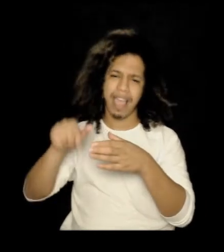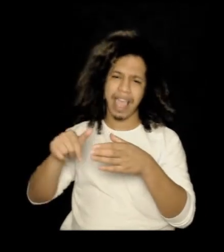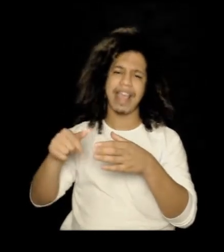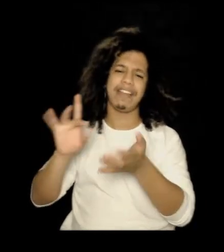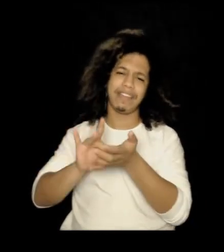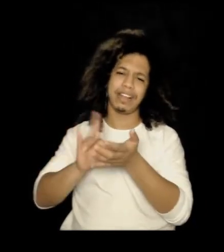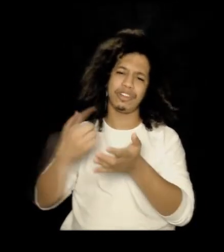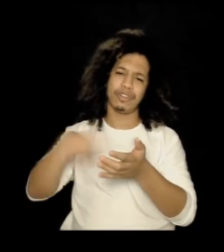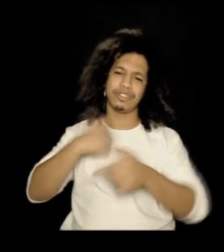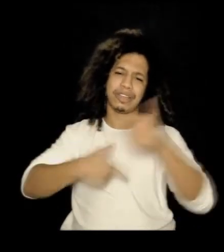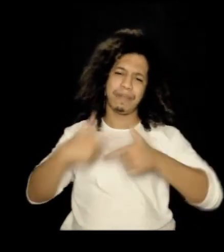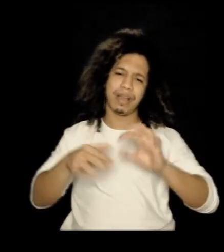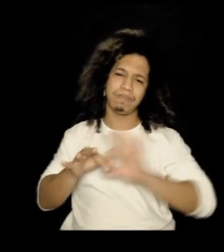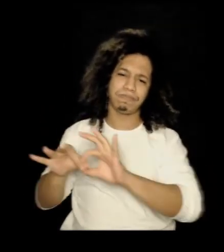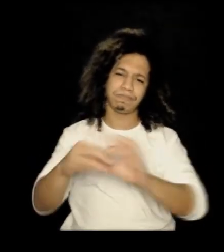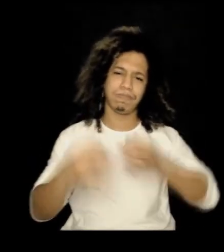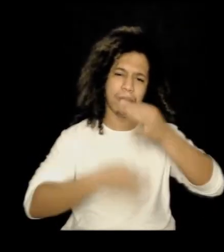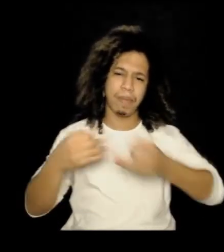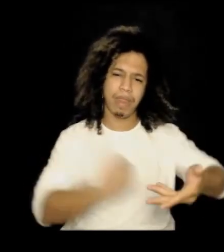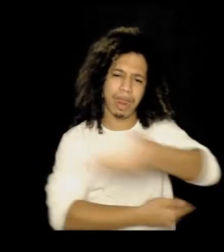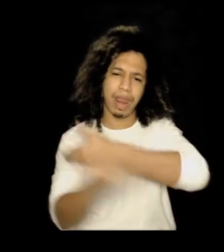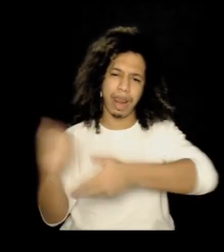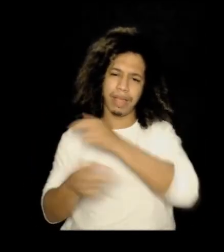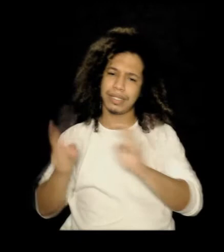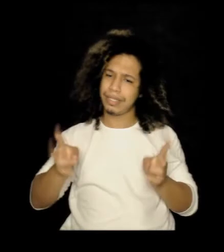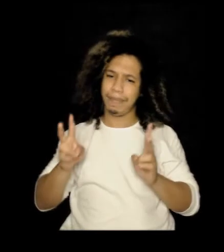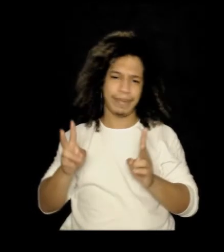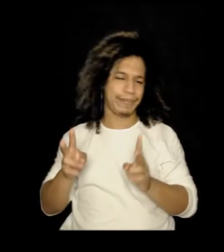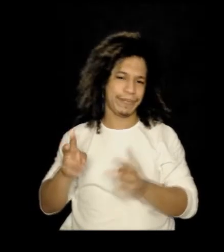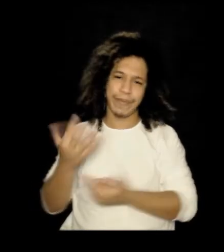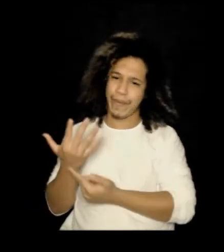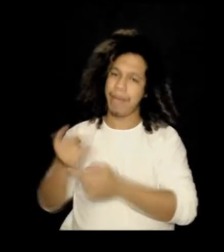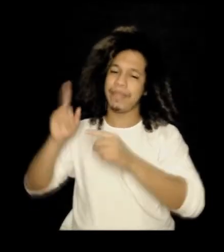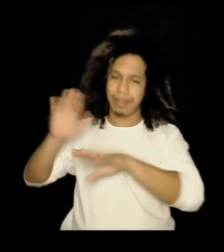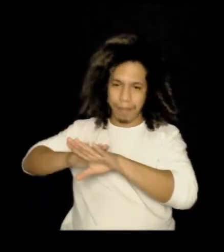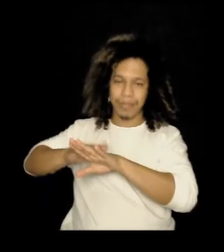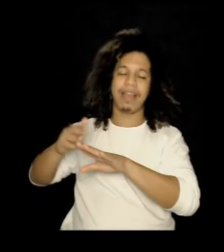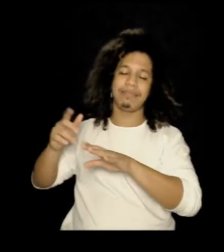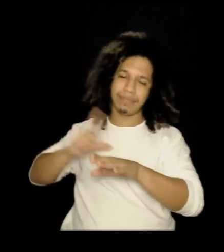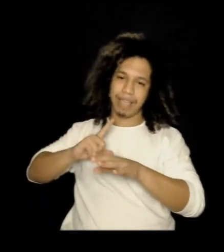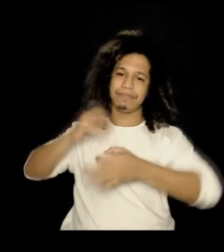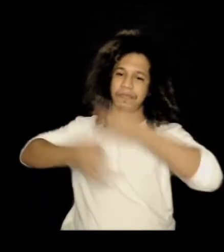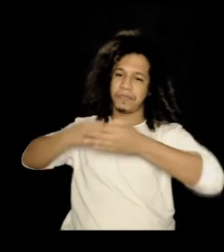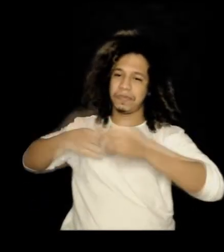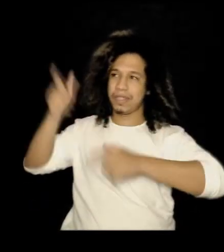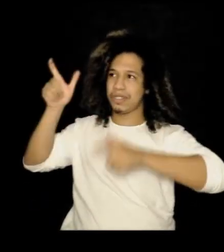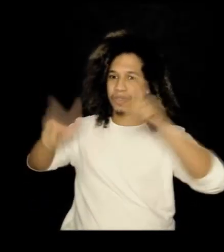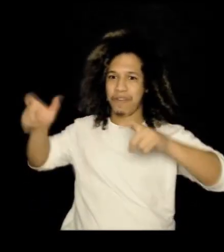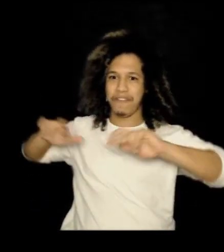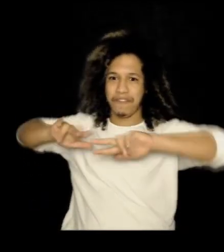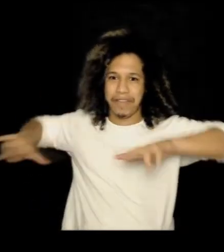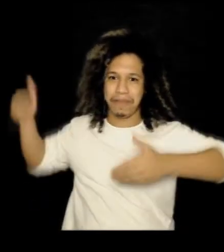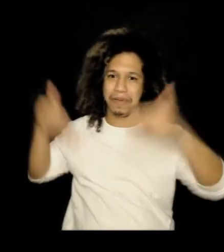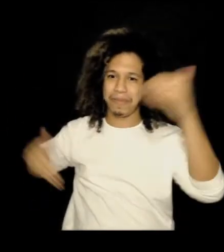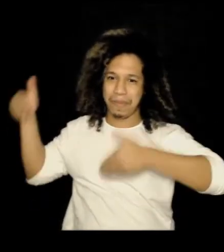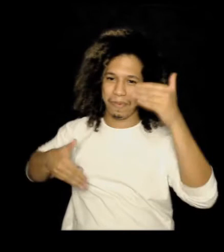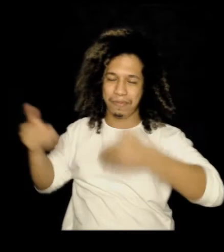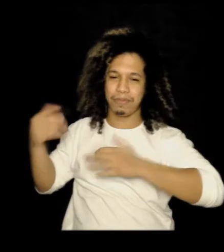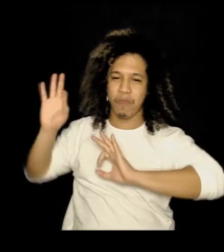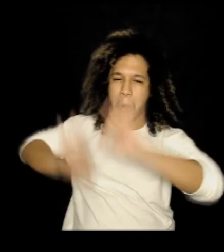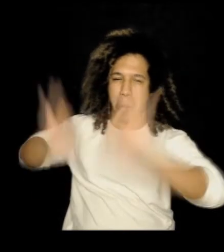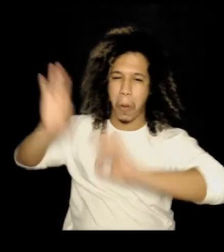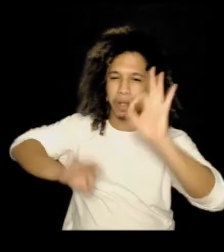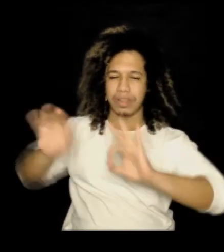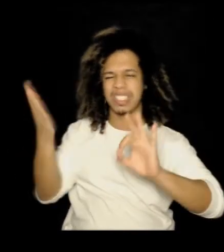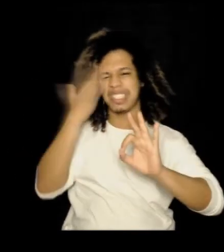the whole idea behind EPPI, for example. So, in other words, together we are stronger! Milena, do you share my opinion?